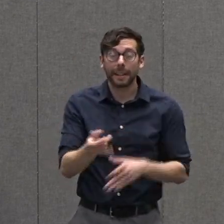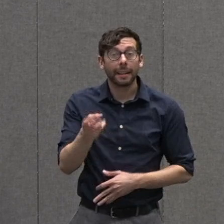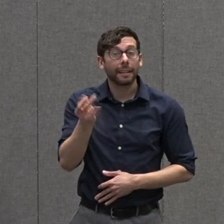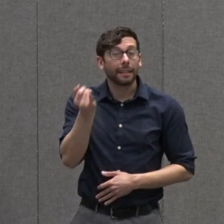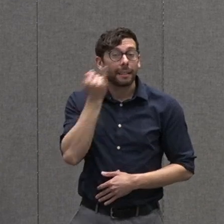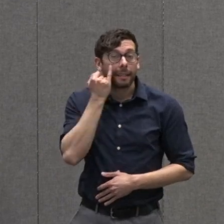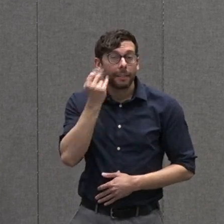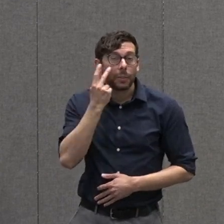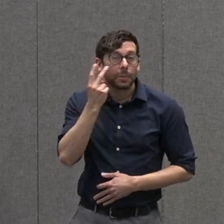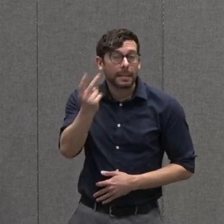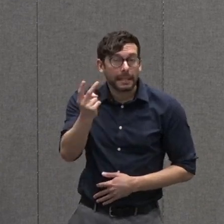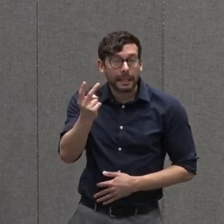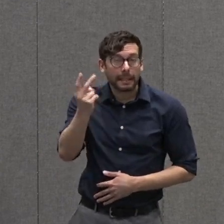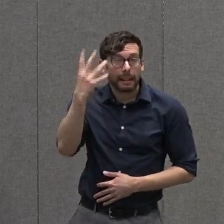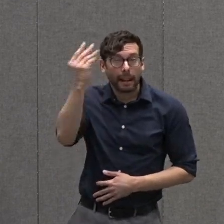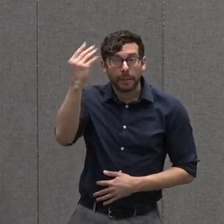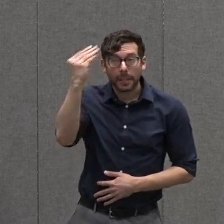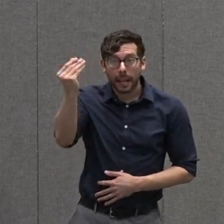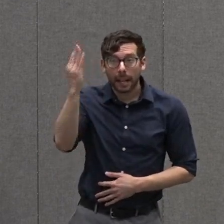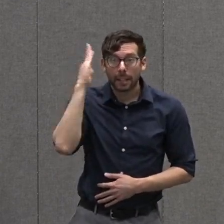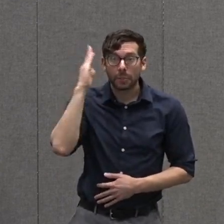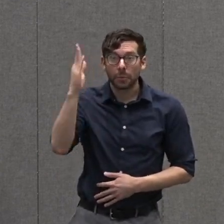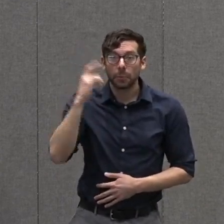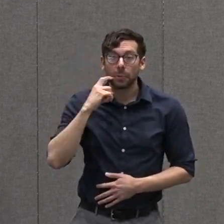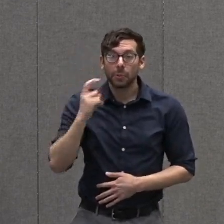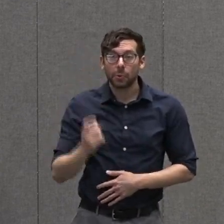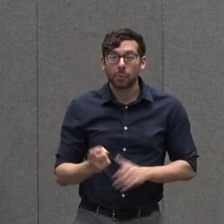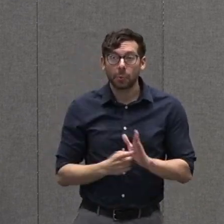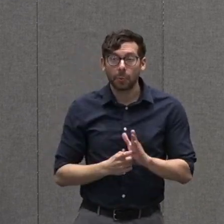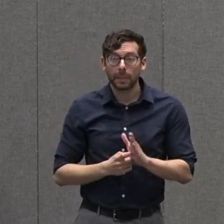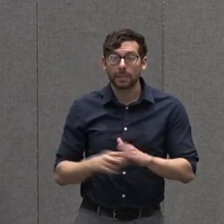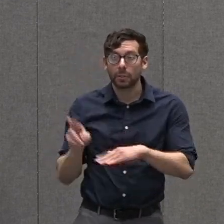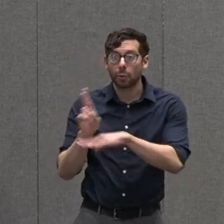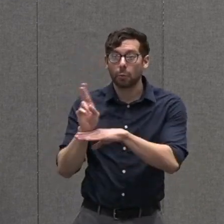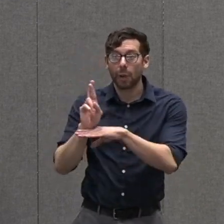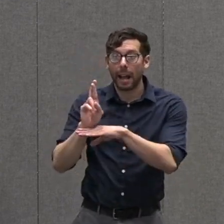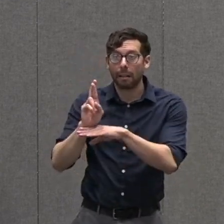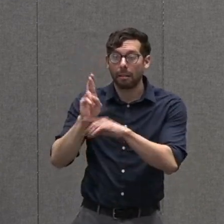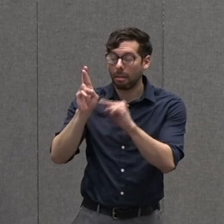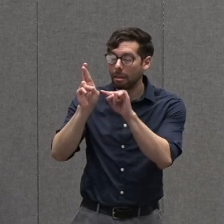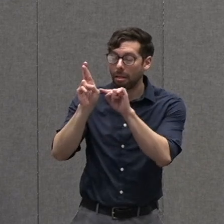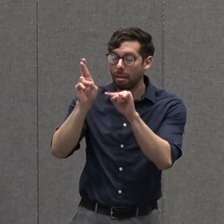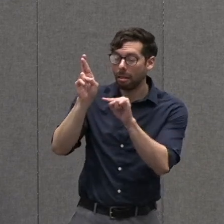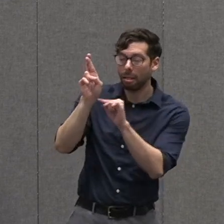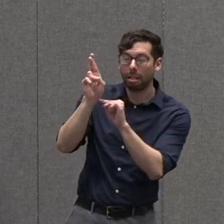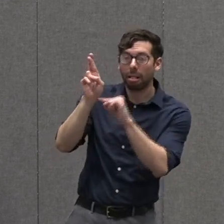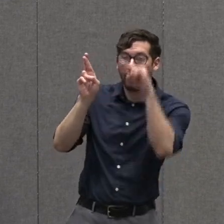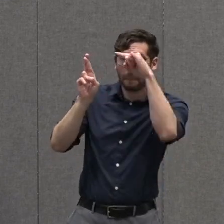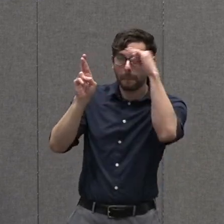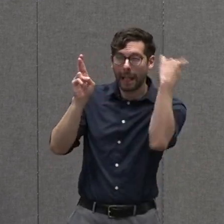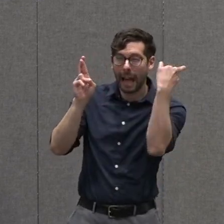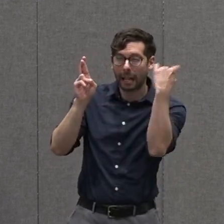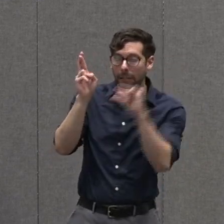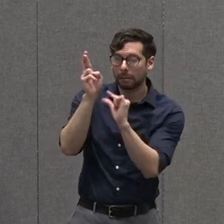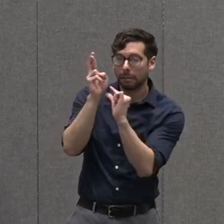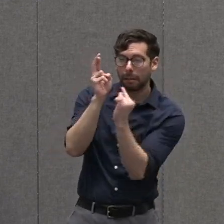right before the rattle. - Around the tail, yeah. You'll see a big difference. And that's common in all of the prairie rattlers?